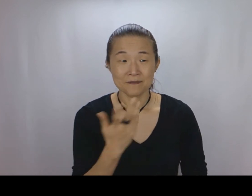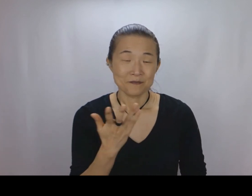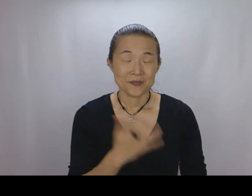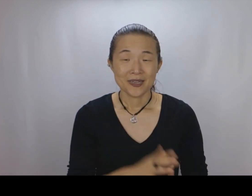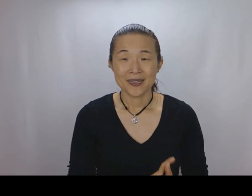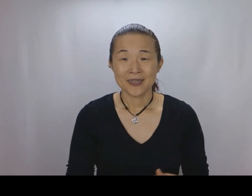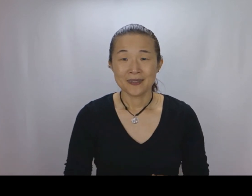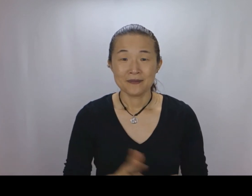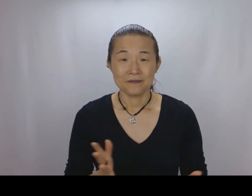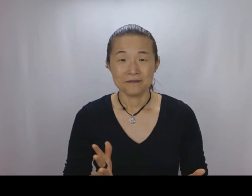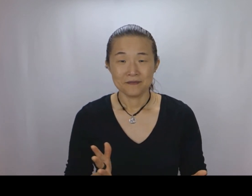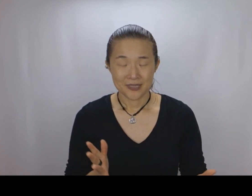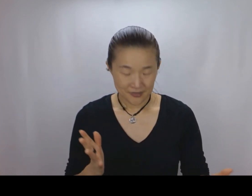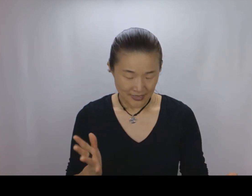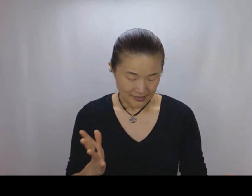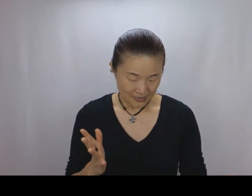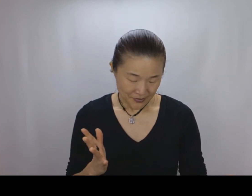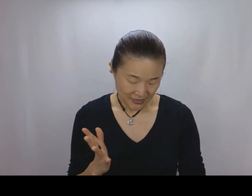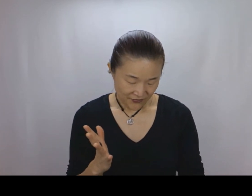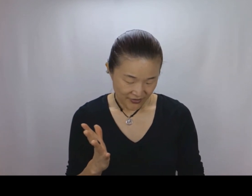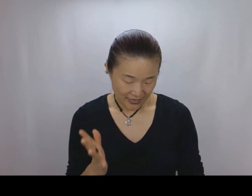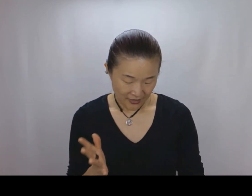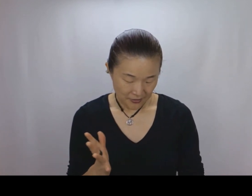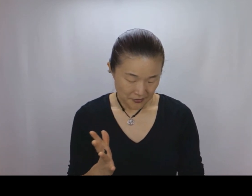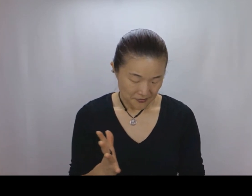And so that's the explanation for that color.